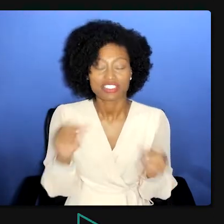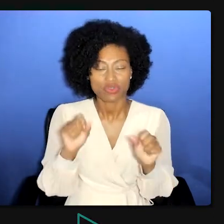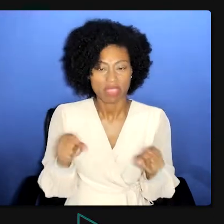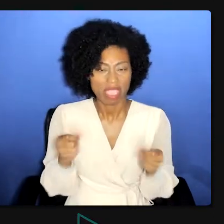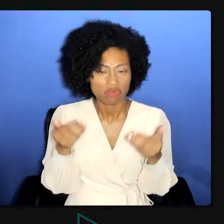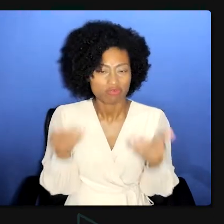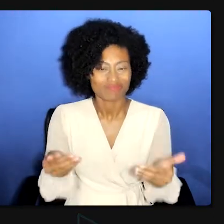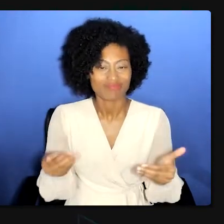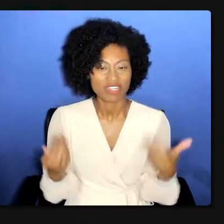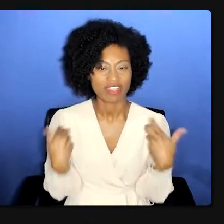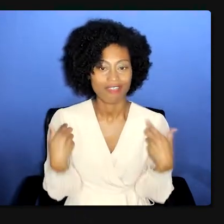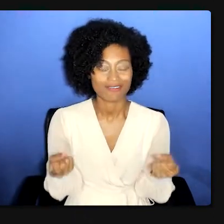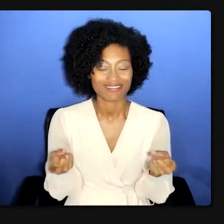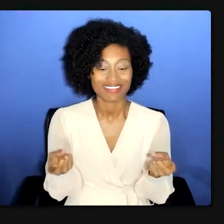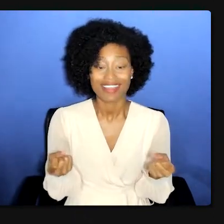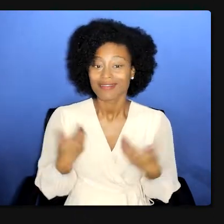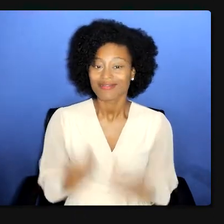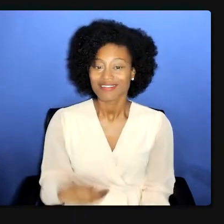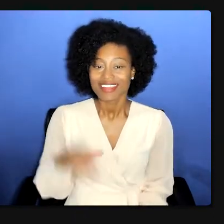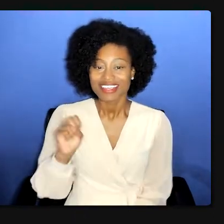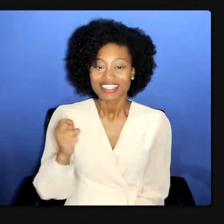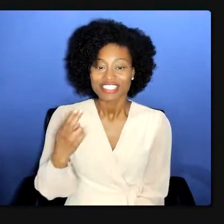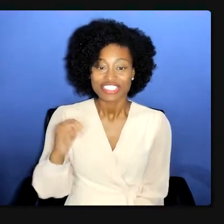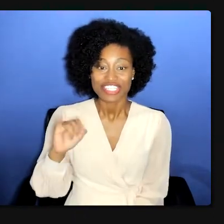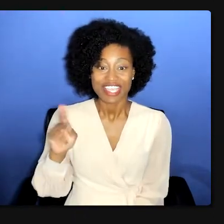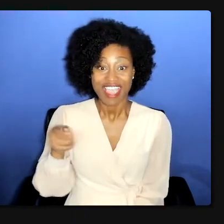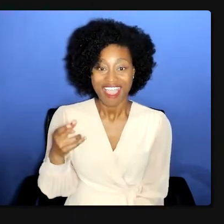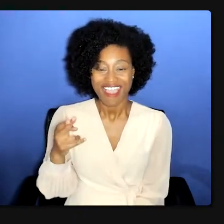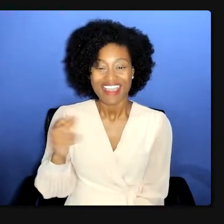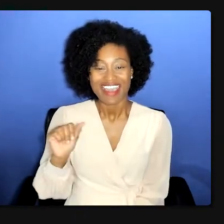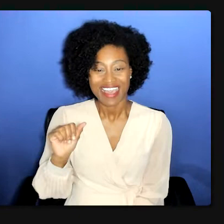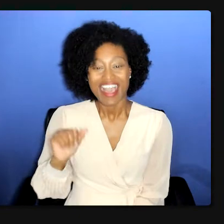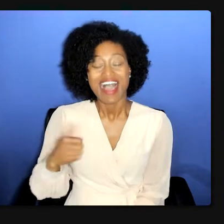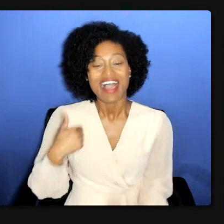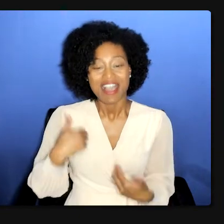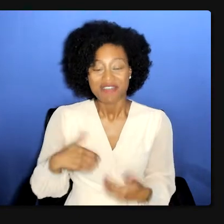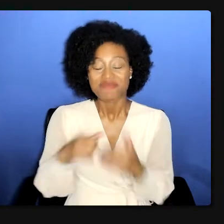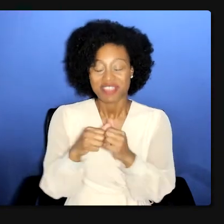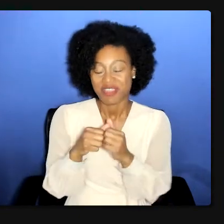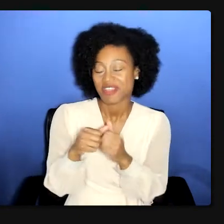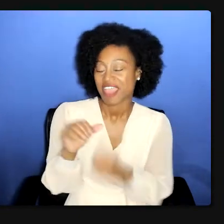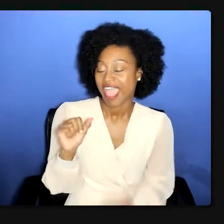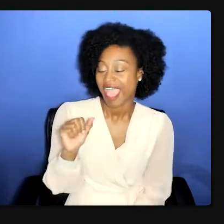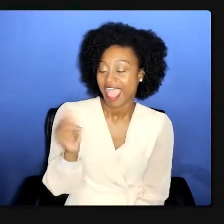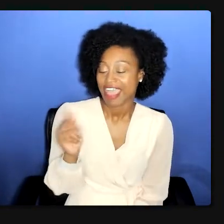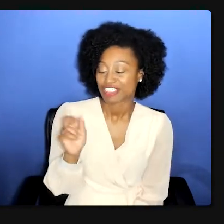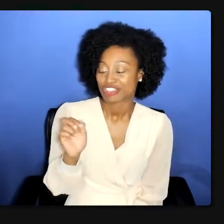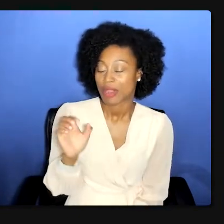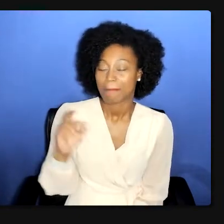I am Shikha, program manager with Microsoft. I've been with the Azure PlayFab team